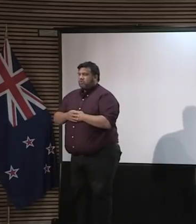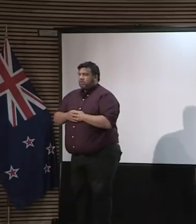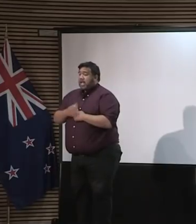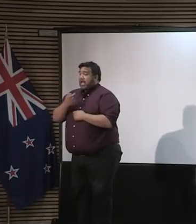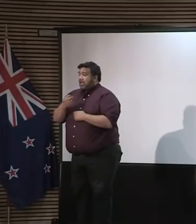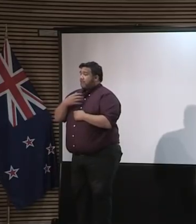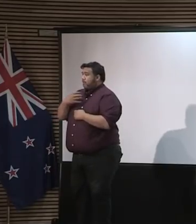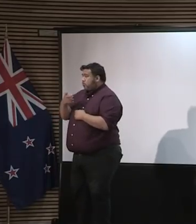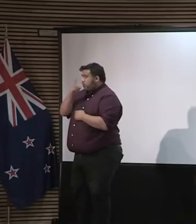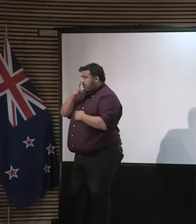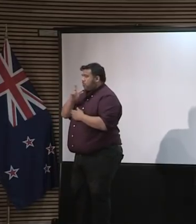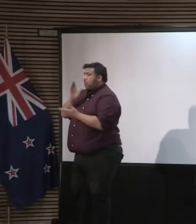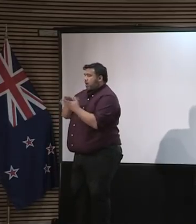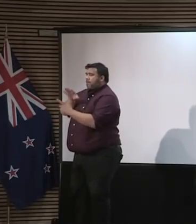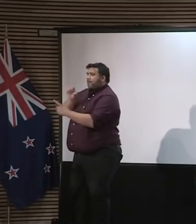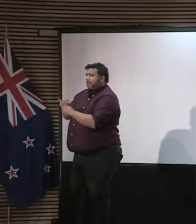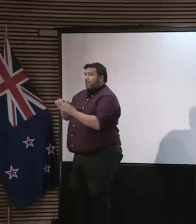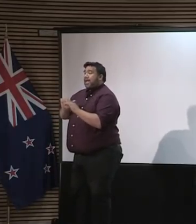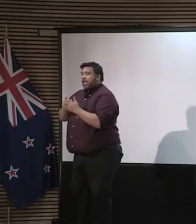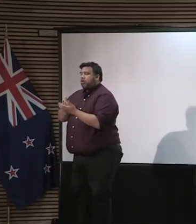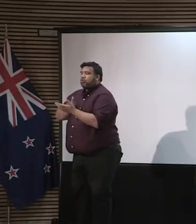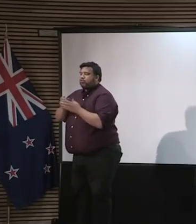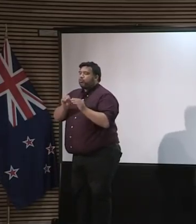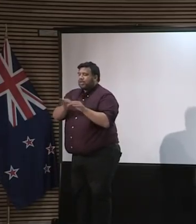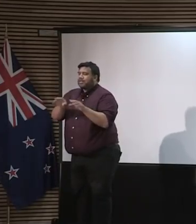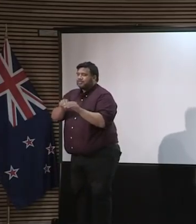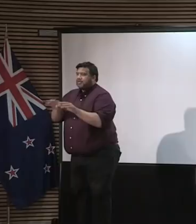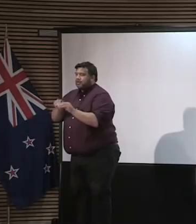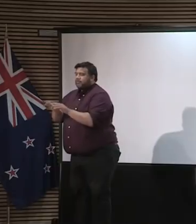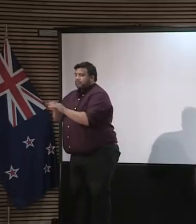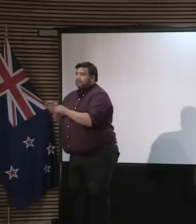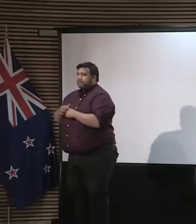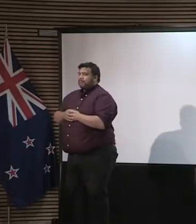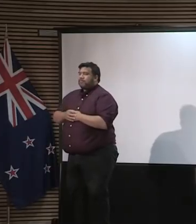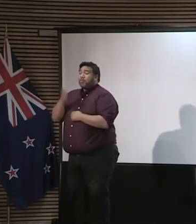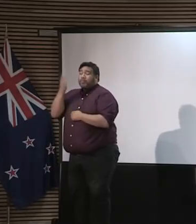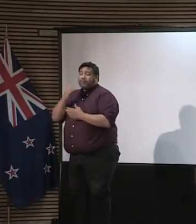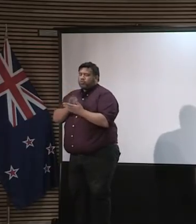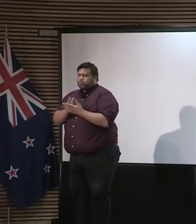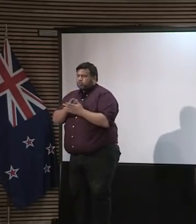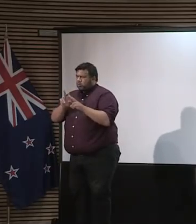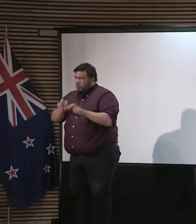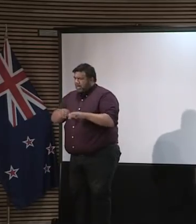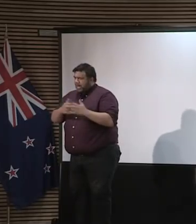Some of those were cases that were under investigation and have now been associated with clusters.